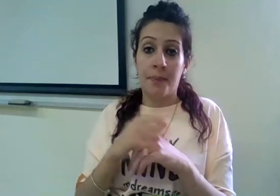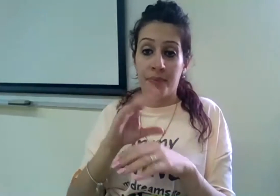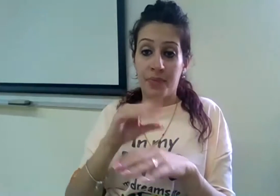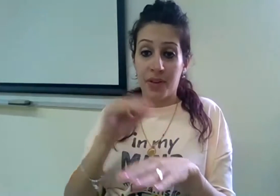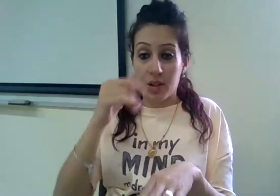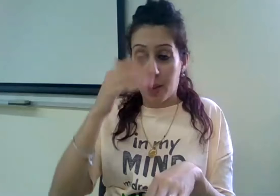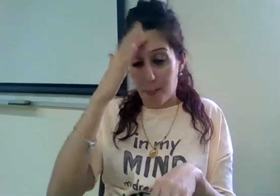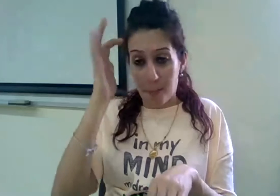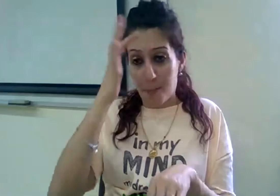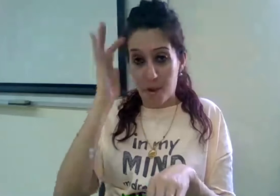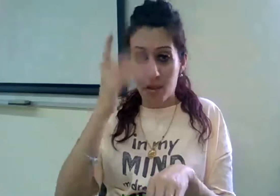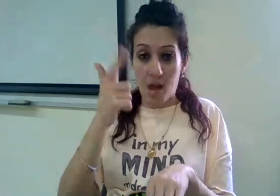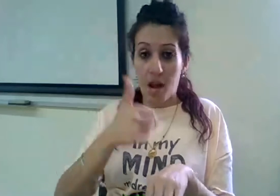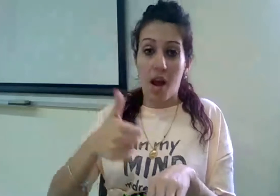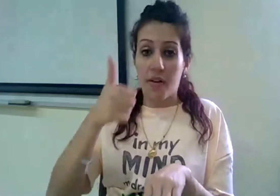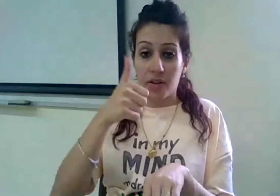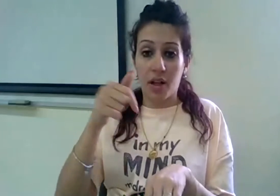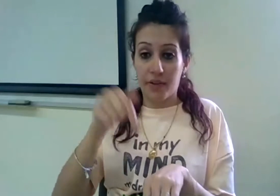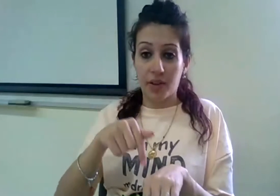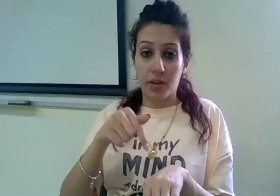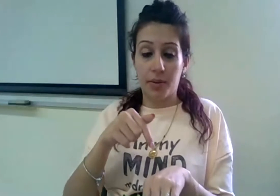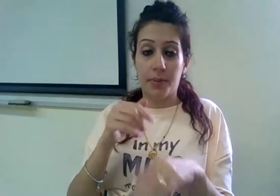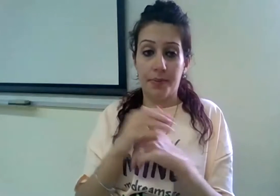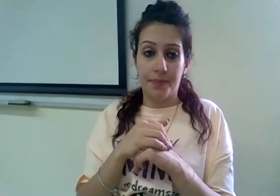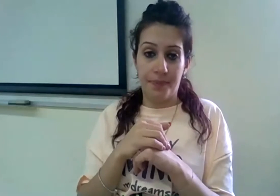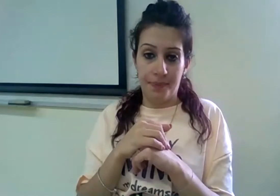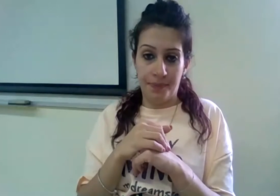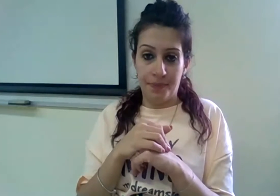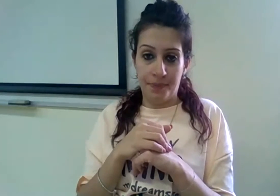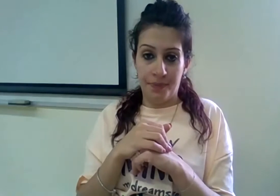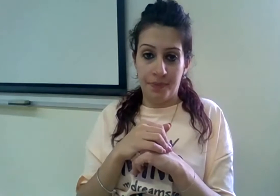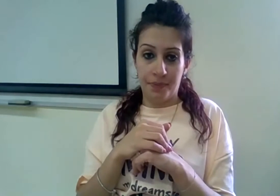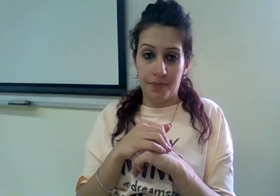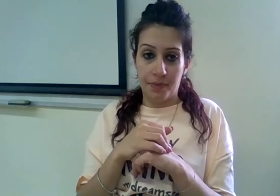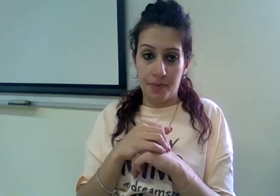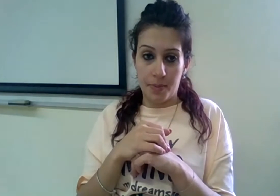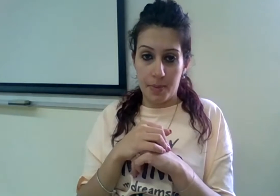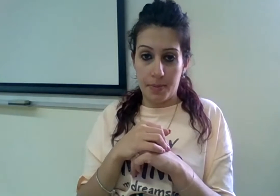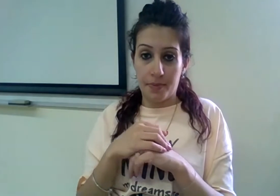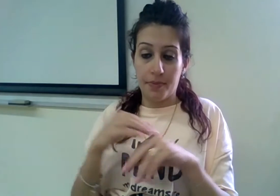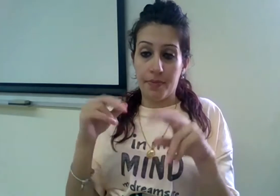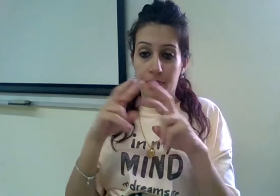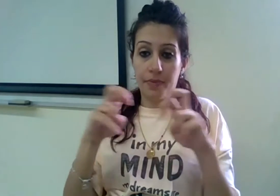trying to establish groups where one child was